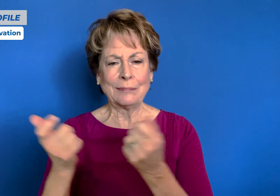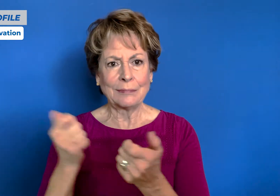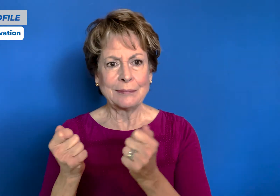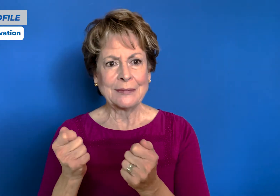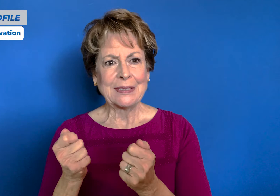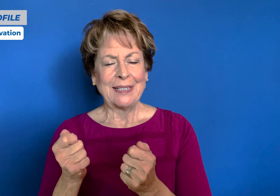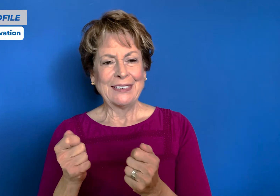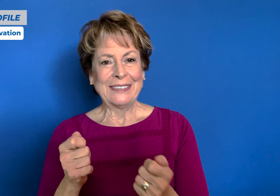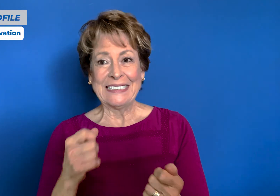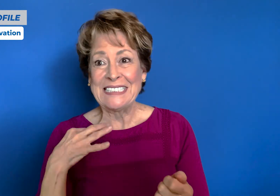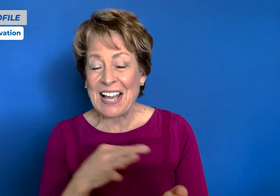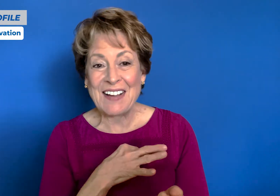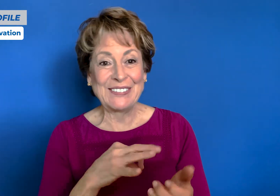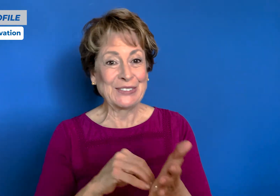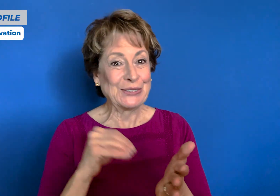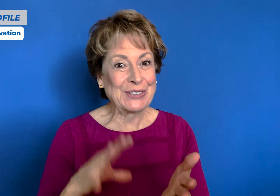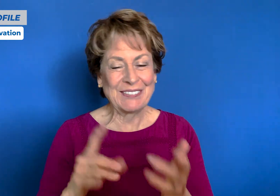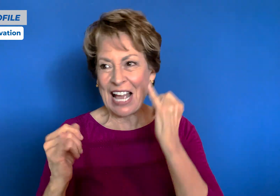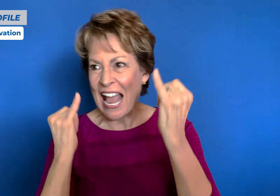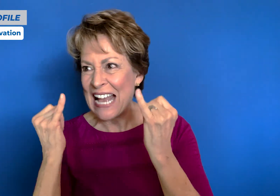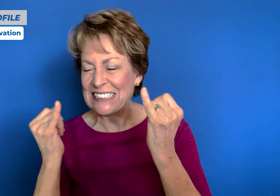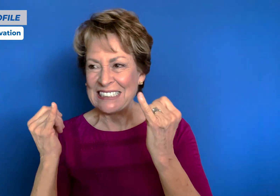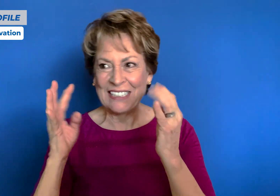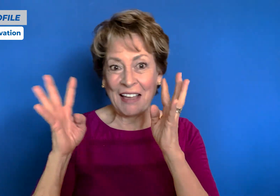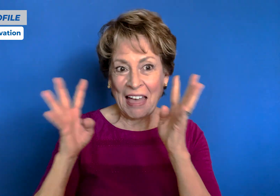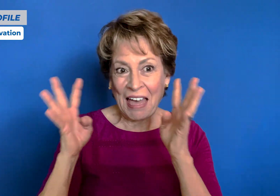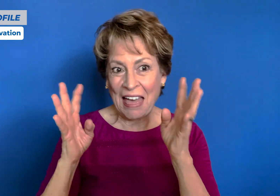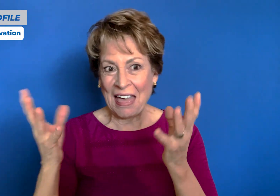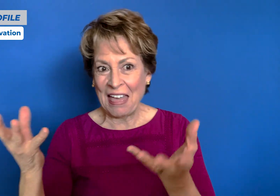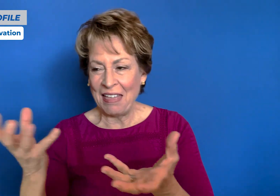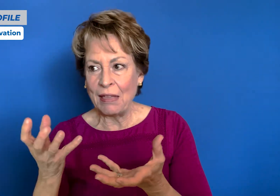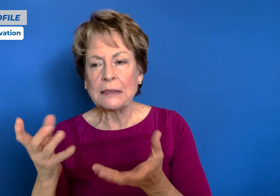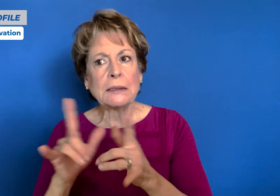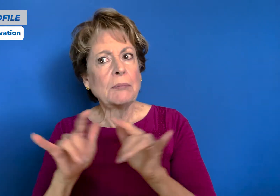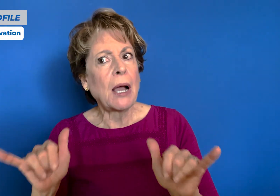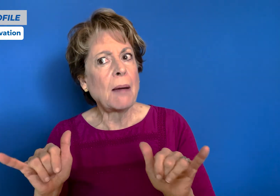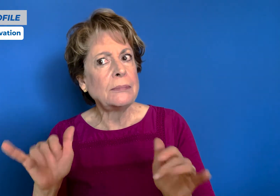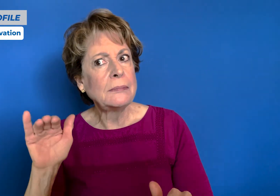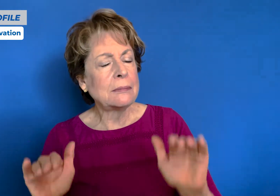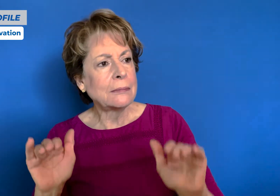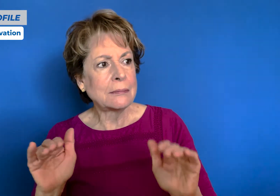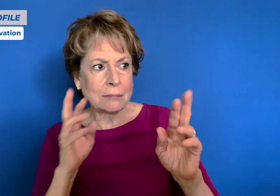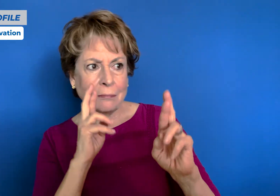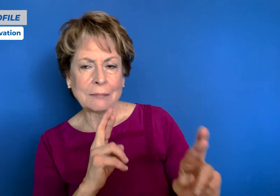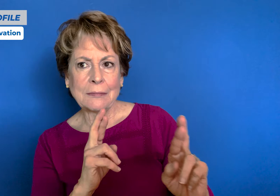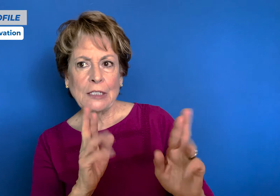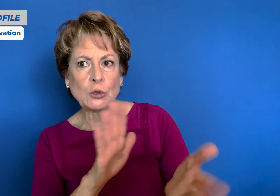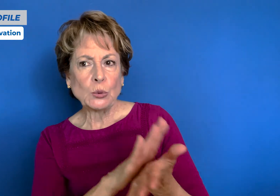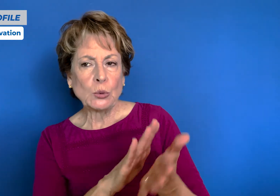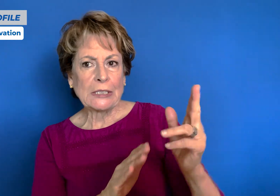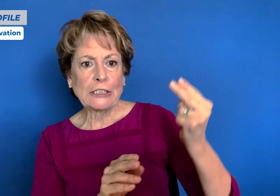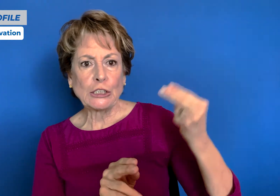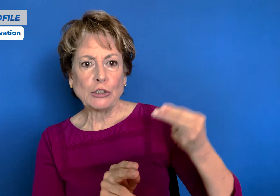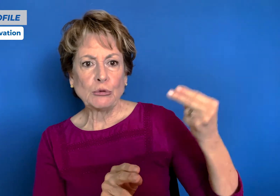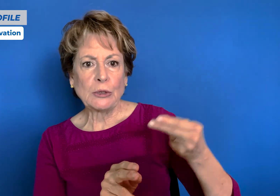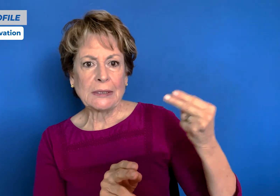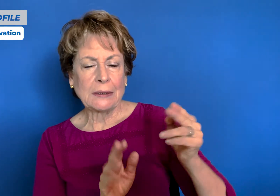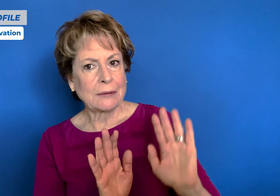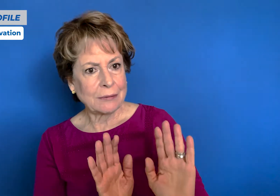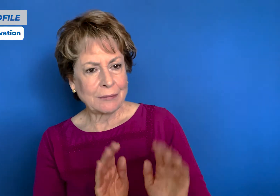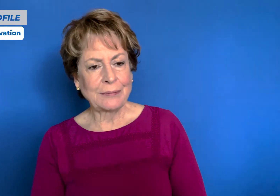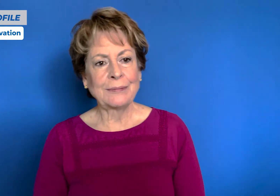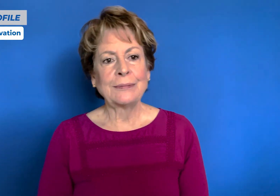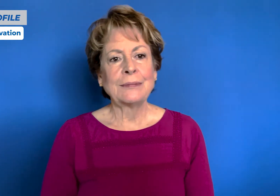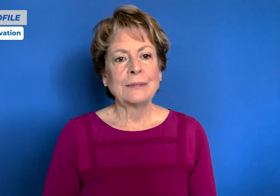Harness staff and students for ideas and innovation while respecting the school’s history.